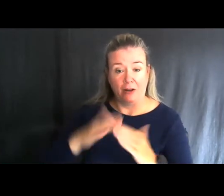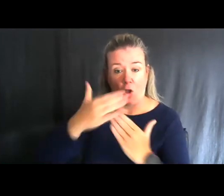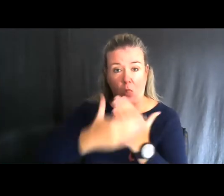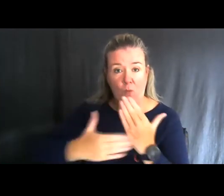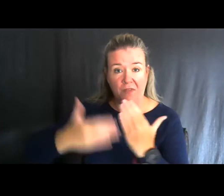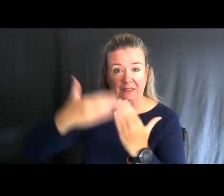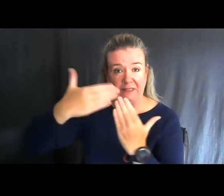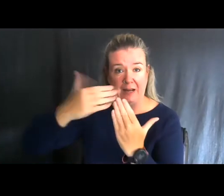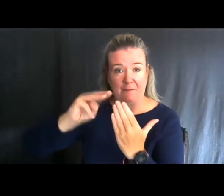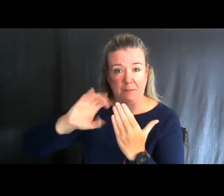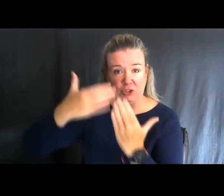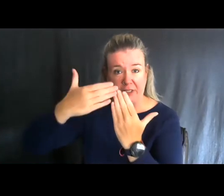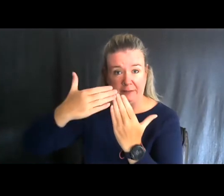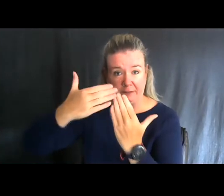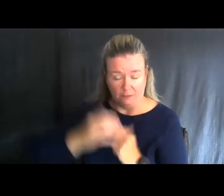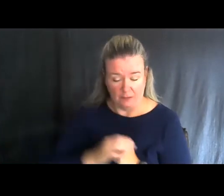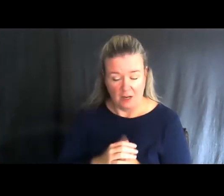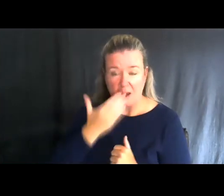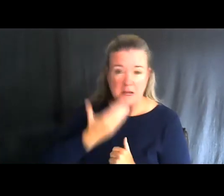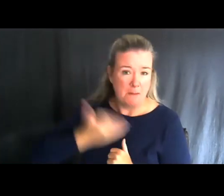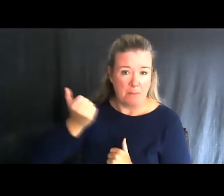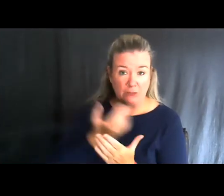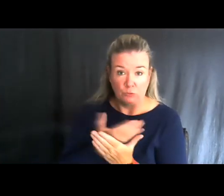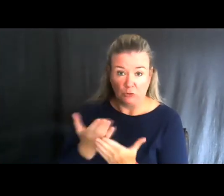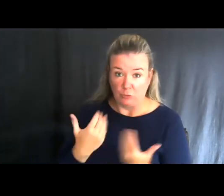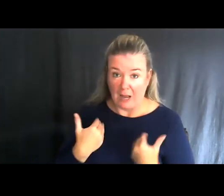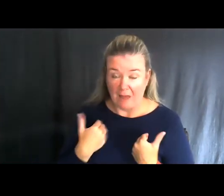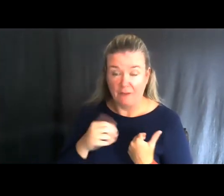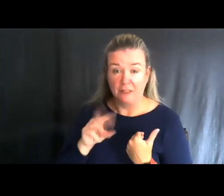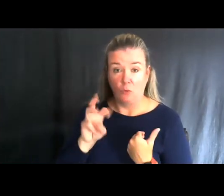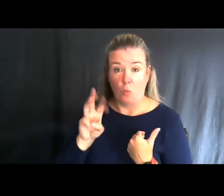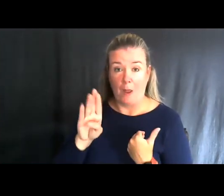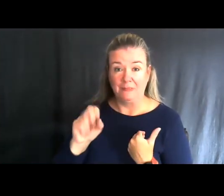The best resource we have is our website: www.michigan.gov/DNRAccessibility.